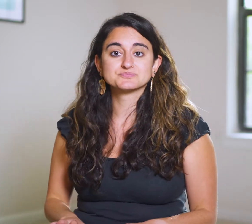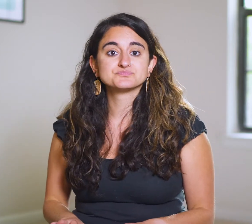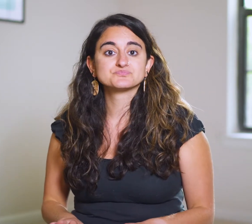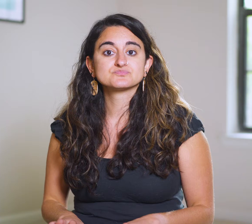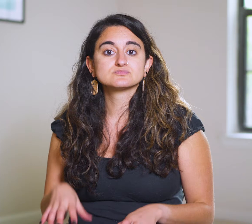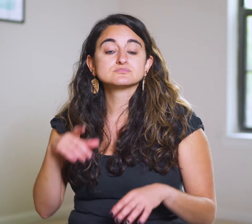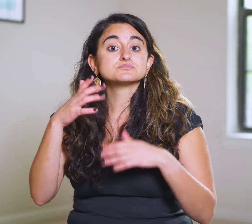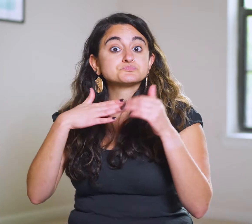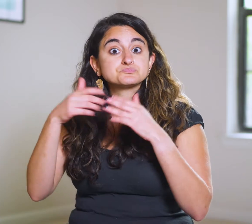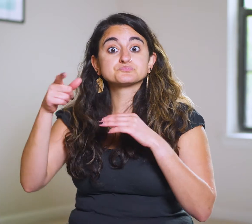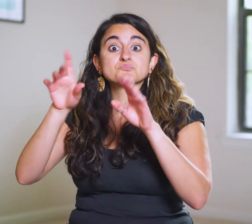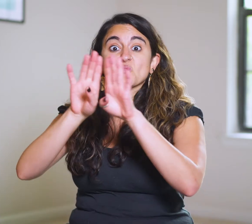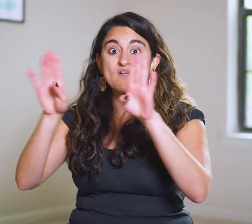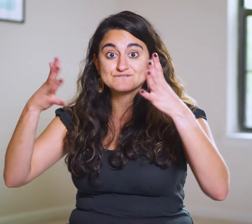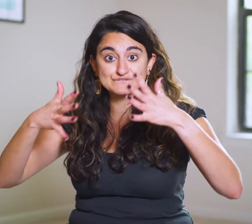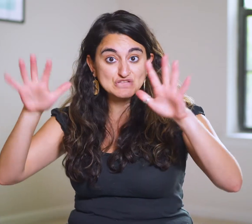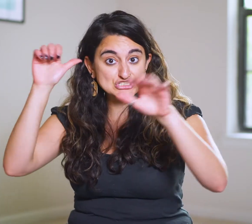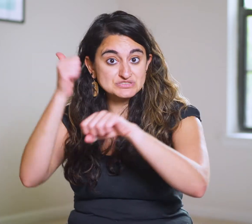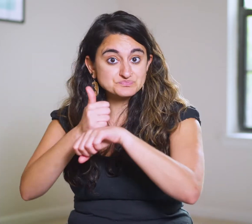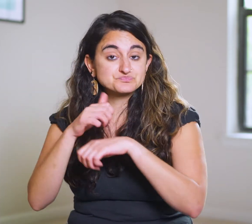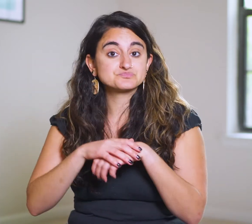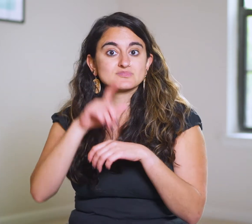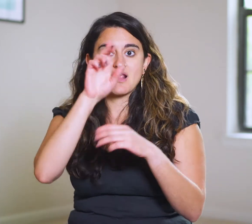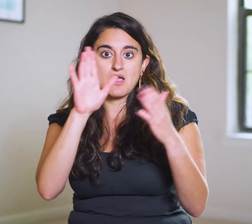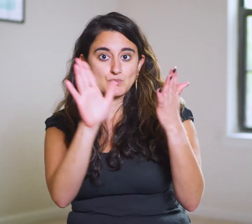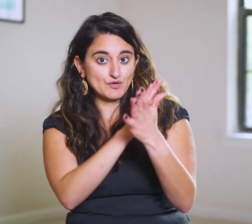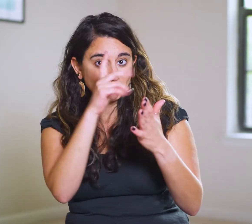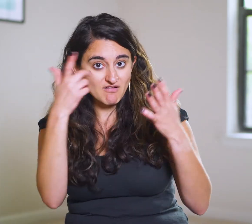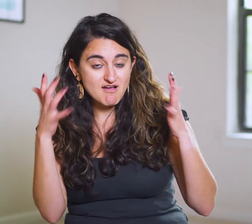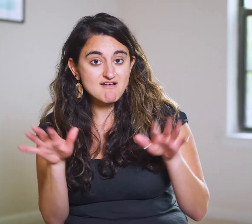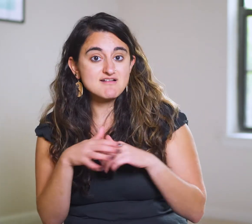Despite the wall being finished and God being glorified,